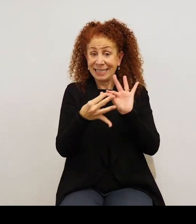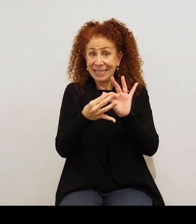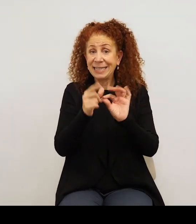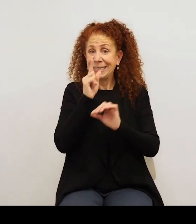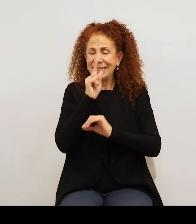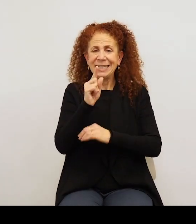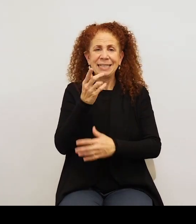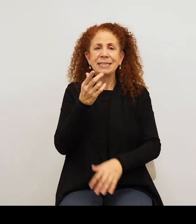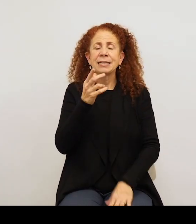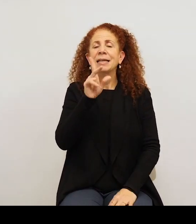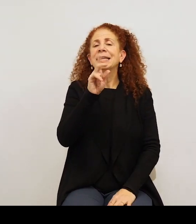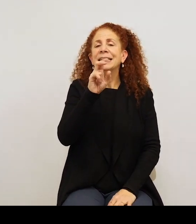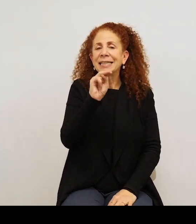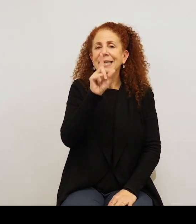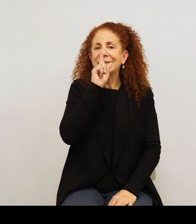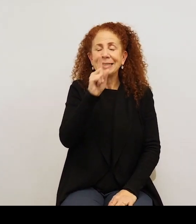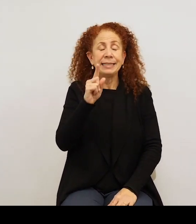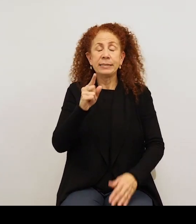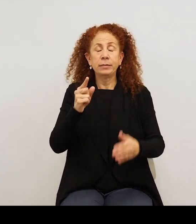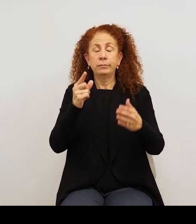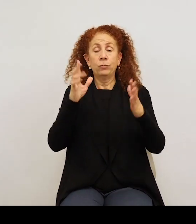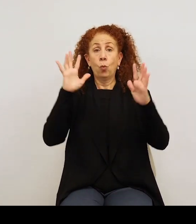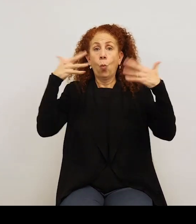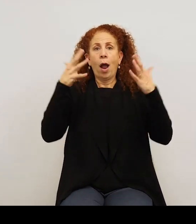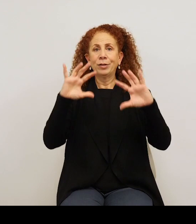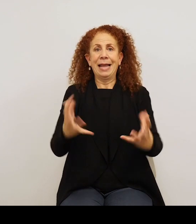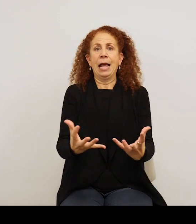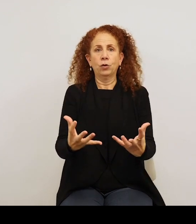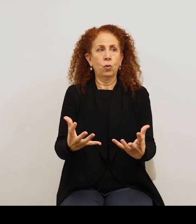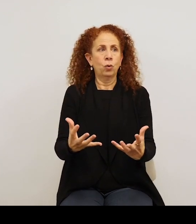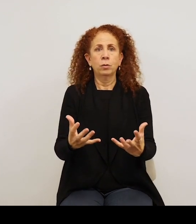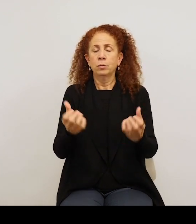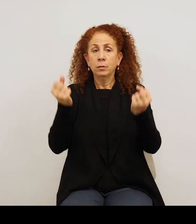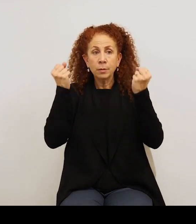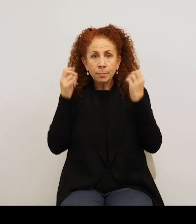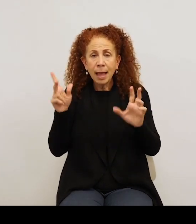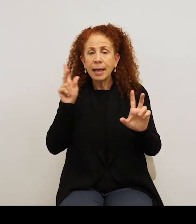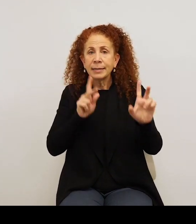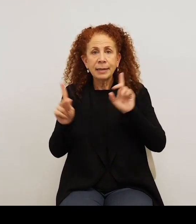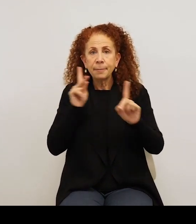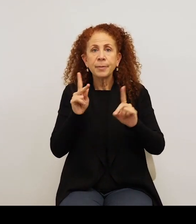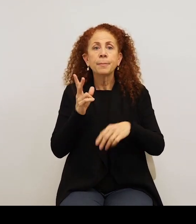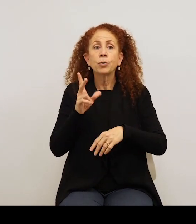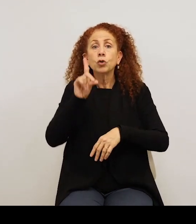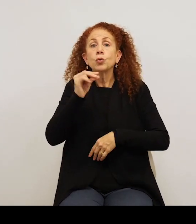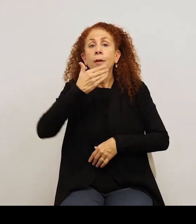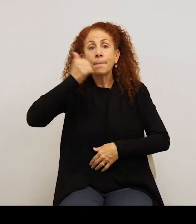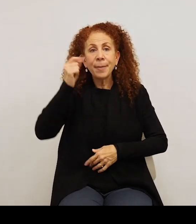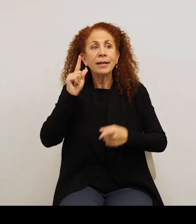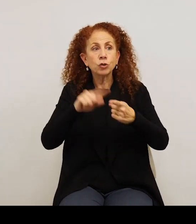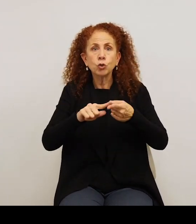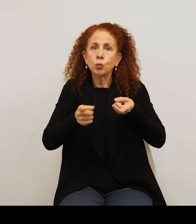and I quote again-- "kin is a wild category that all sorts of people do their best to domesticate.